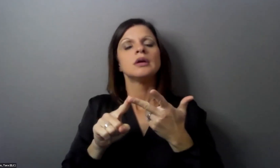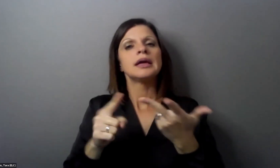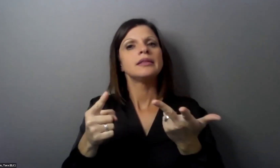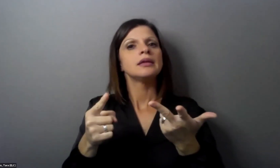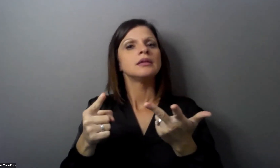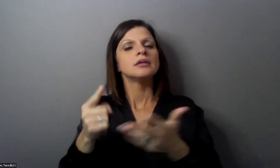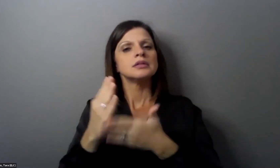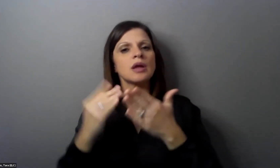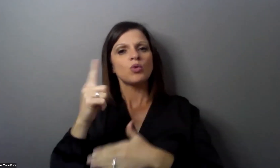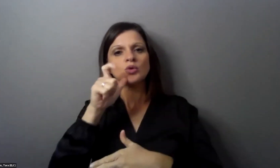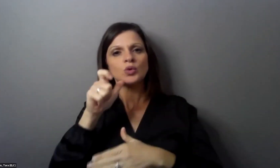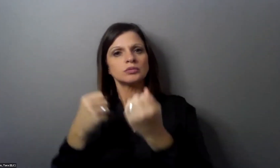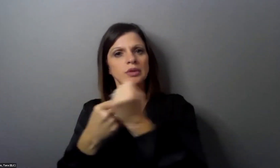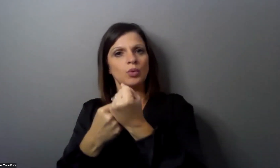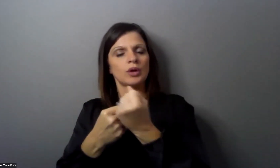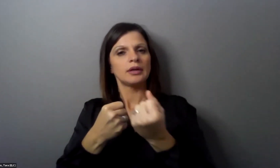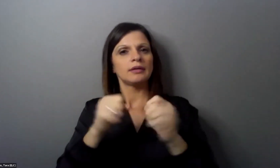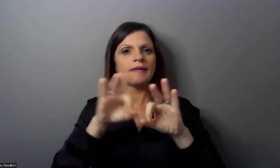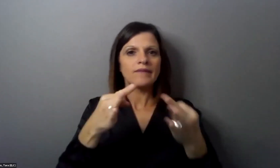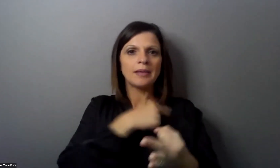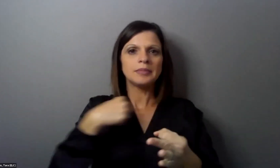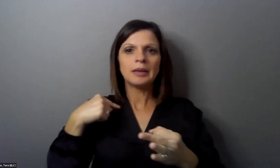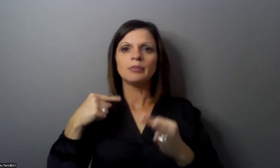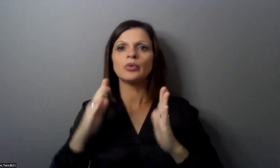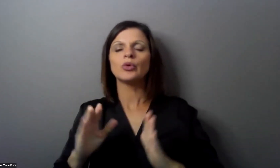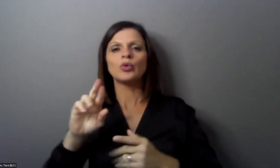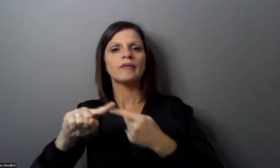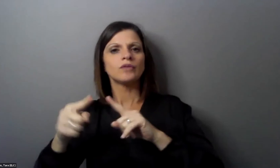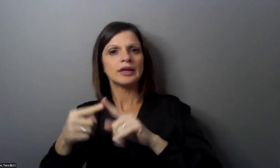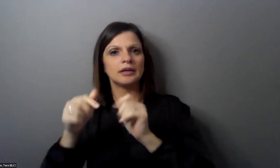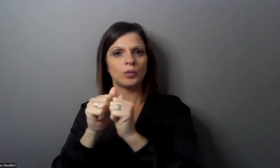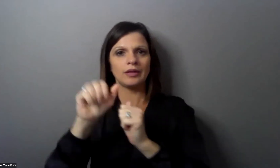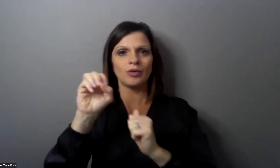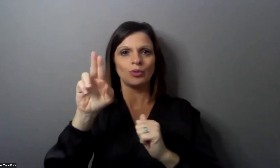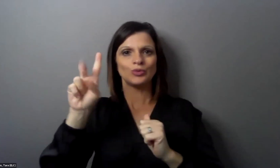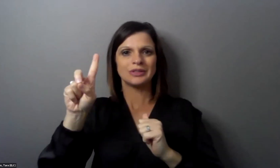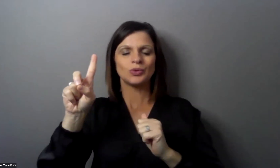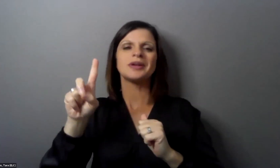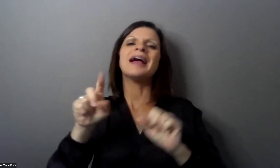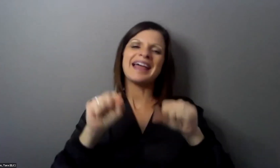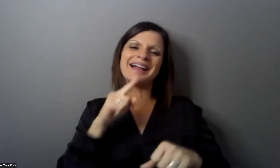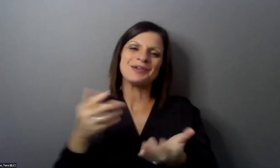And a piece of advice for anyone supporting someone with substance use or opioid use disorder. I can repeat that as we go through.